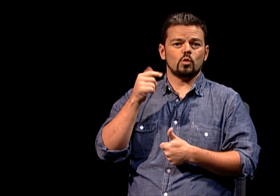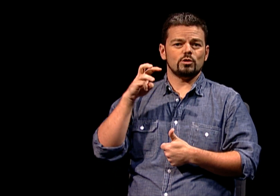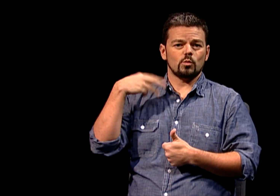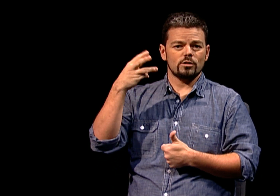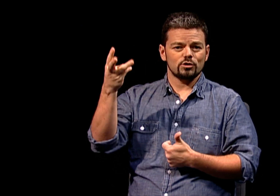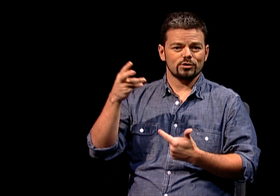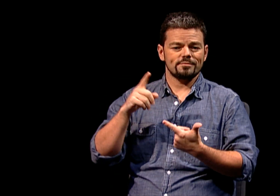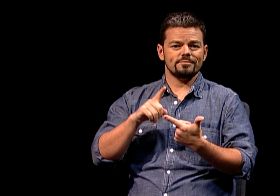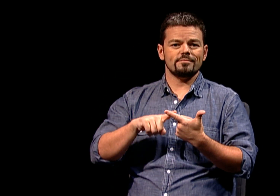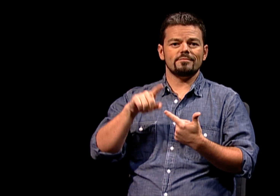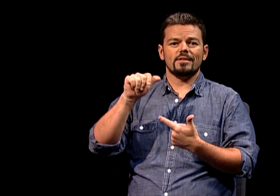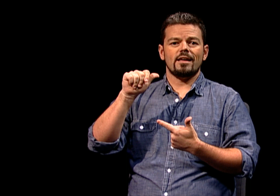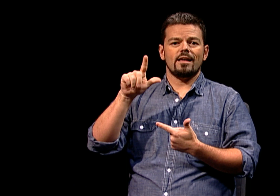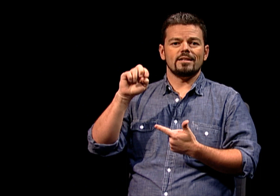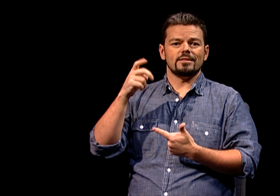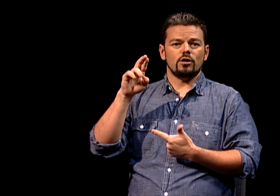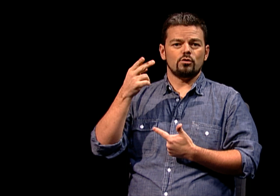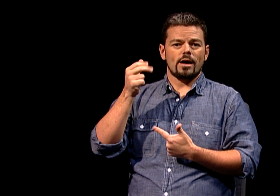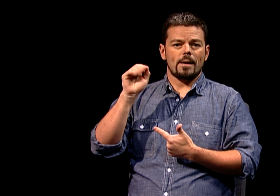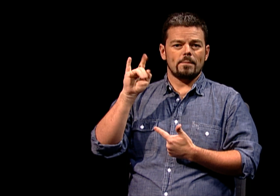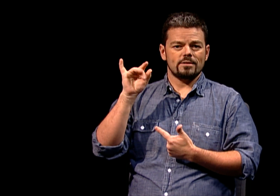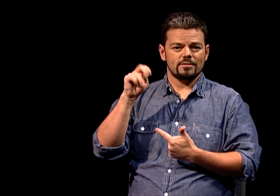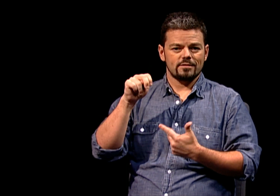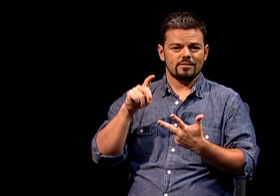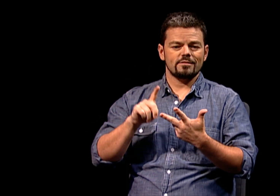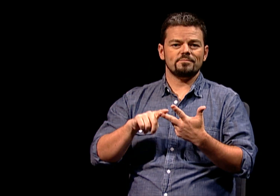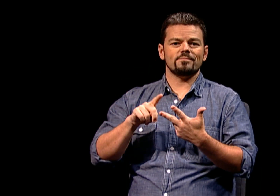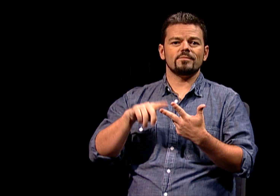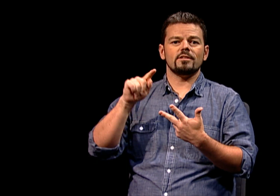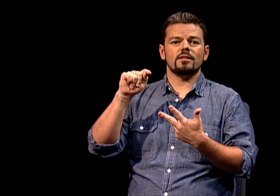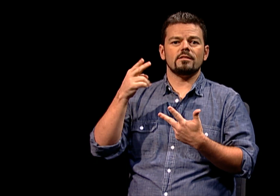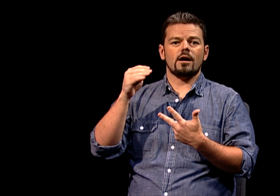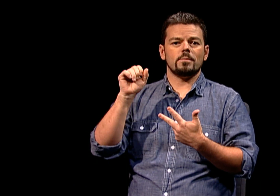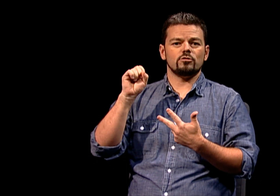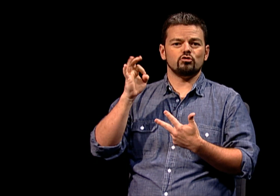PEOPLE LIKE GEORGE WASHINGTON, ALEXANDER HAMILTON,